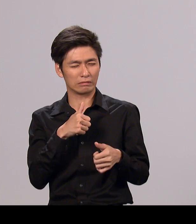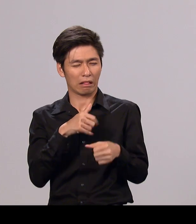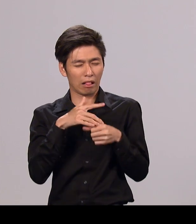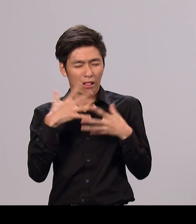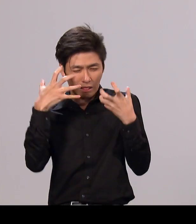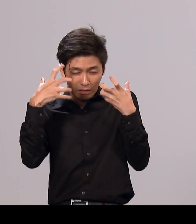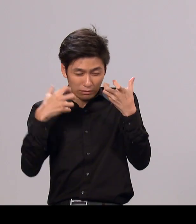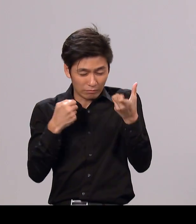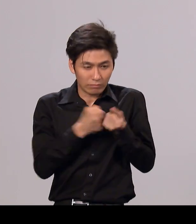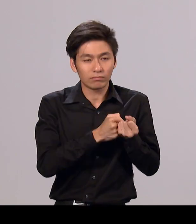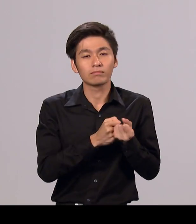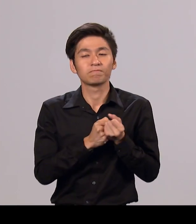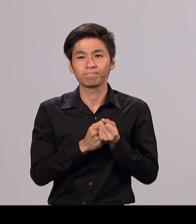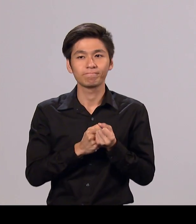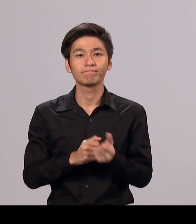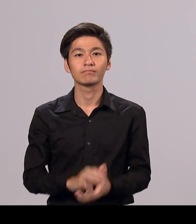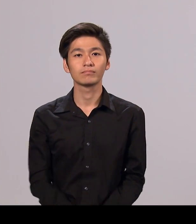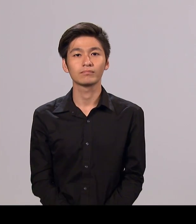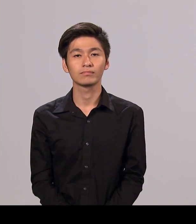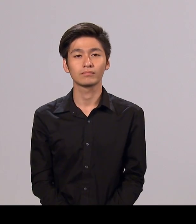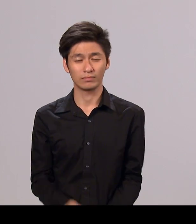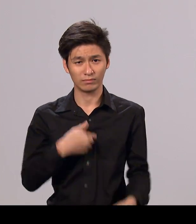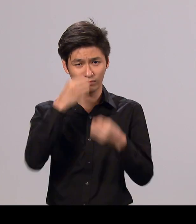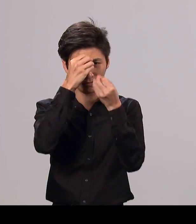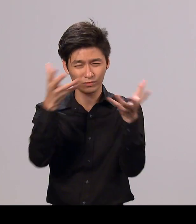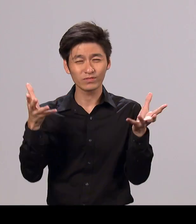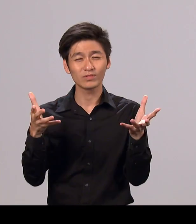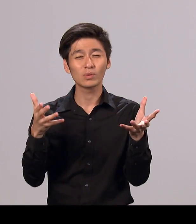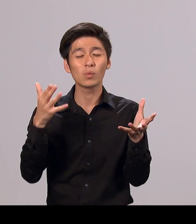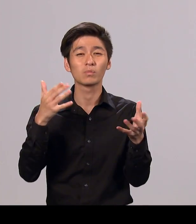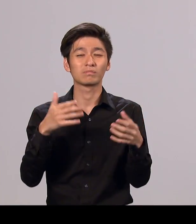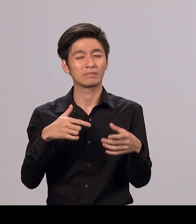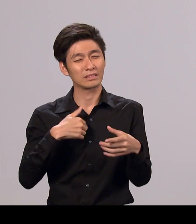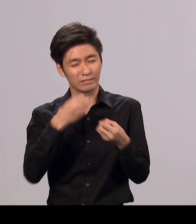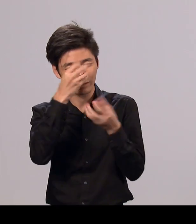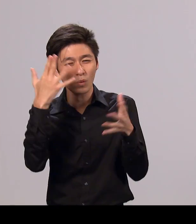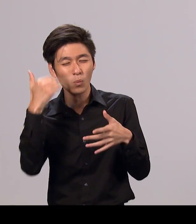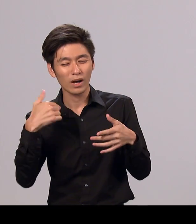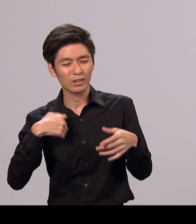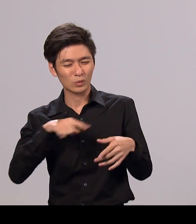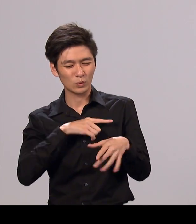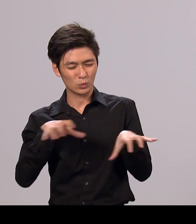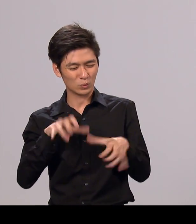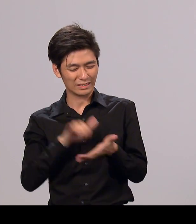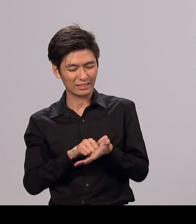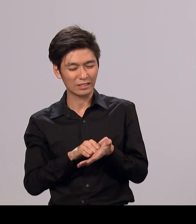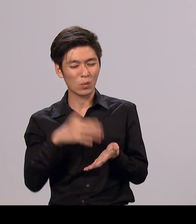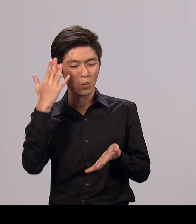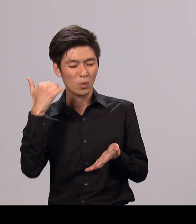I tell you this so that you will understand why we do what we do, and why we have to stand up for Singapore's position.